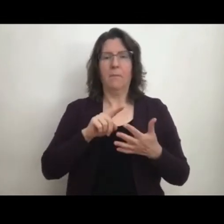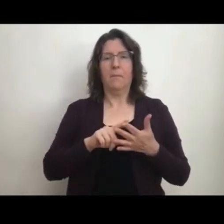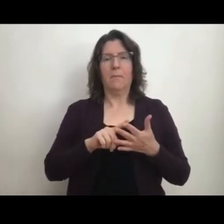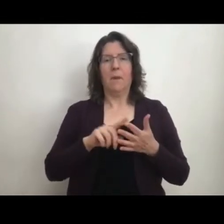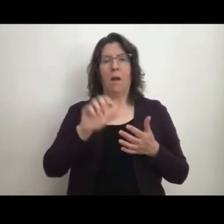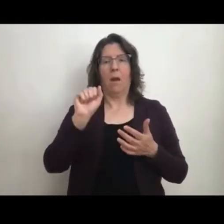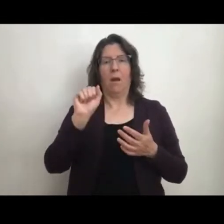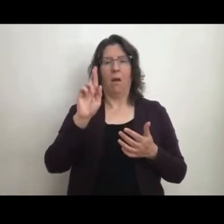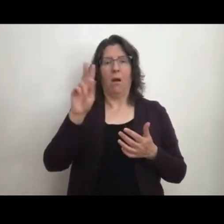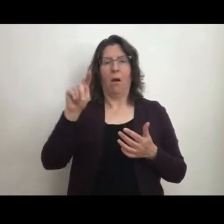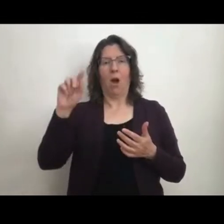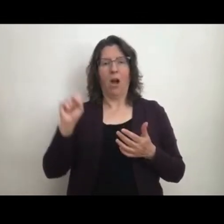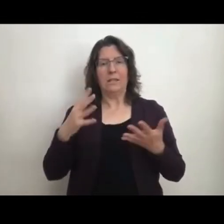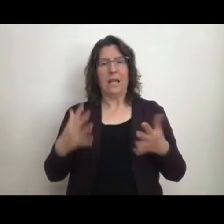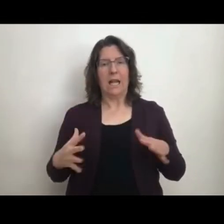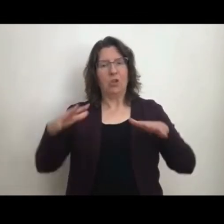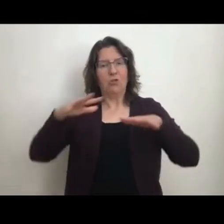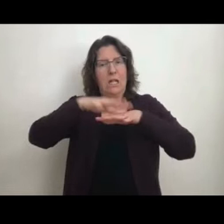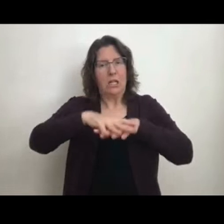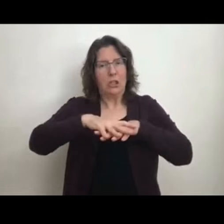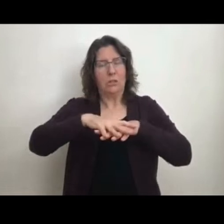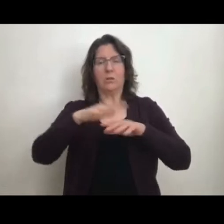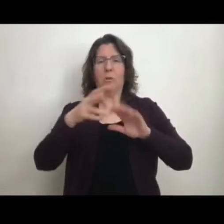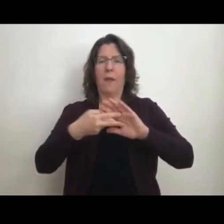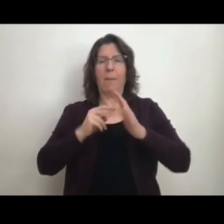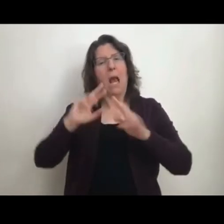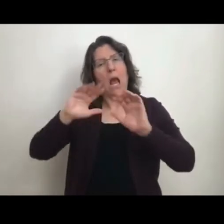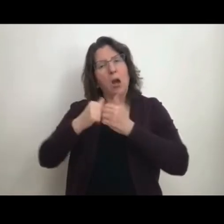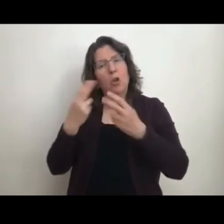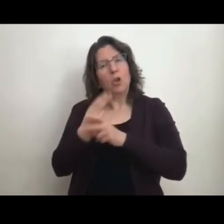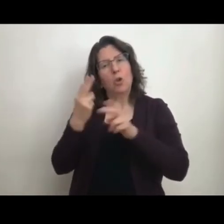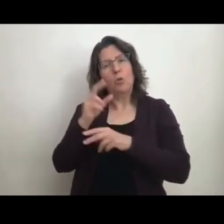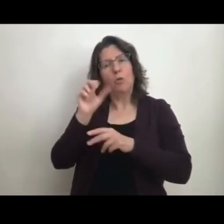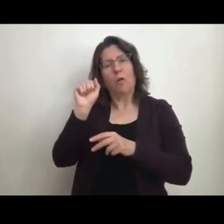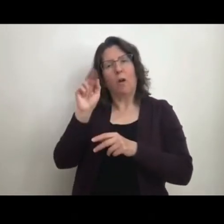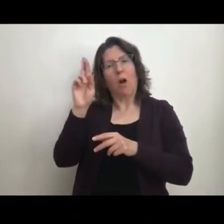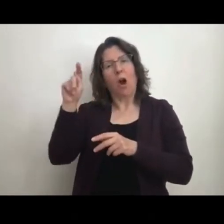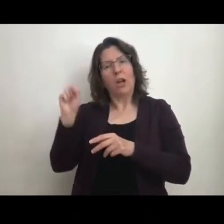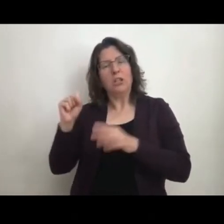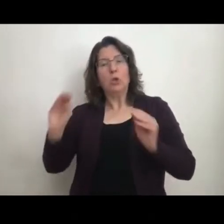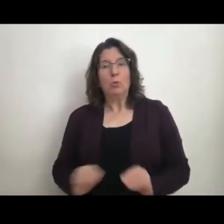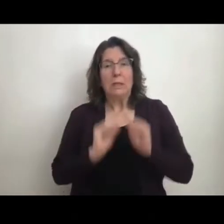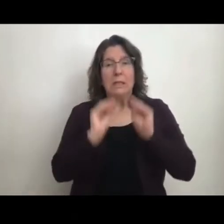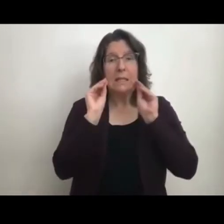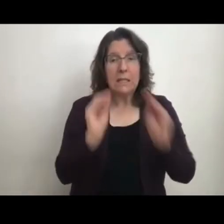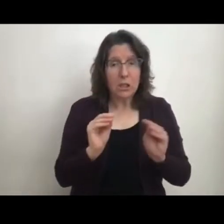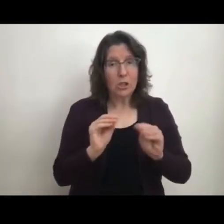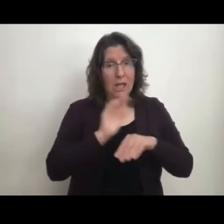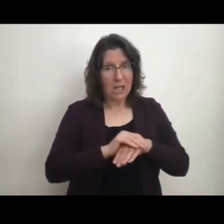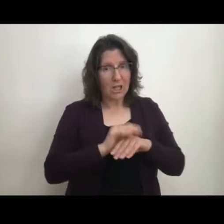Number two, arts integration. How arts is used to teach subjects: